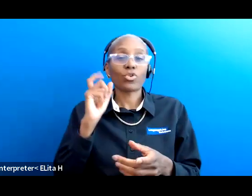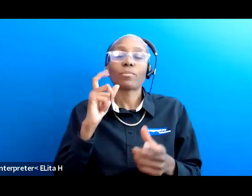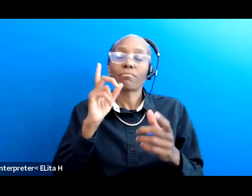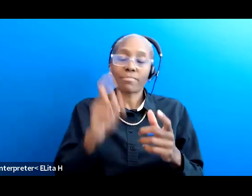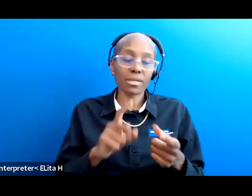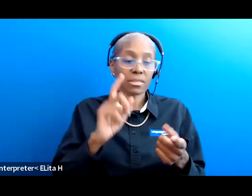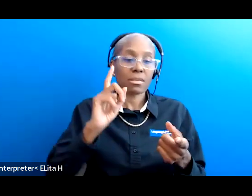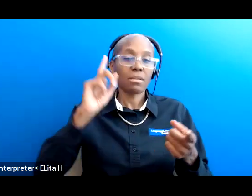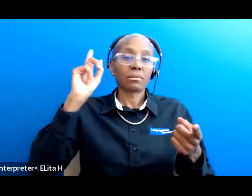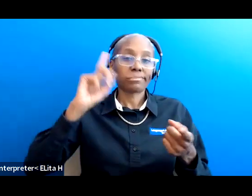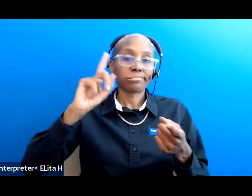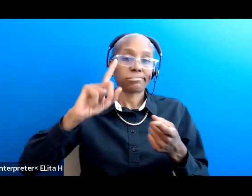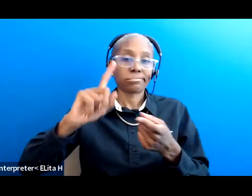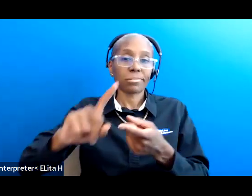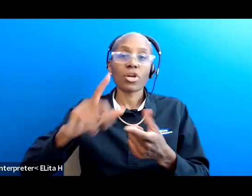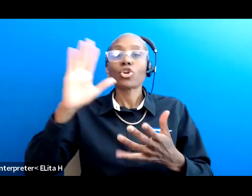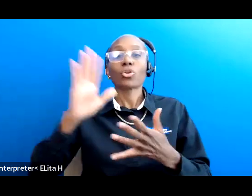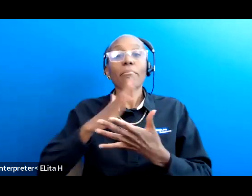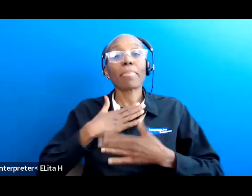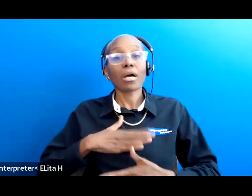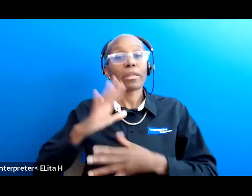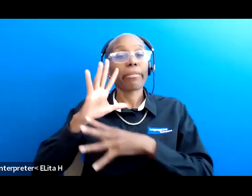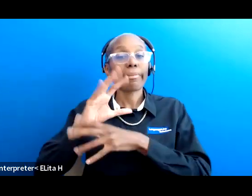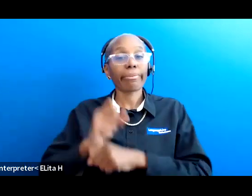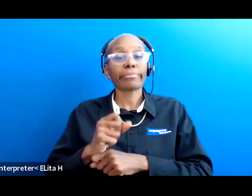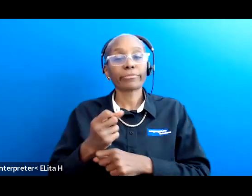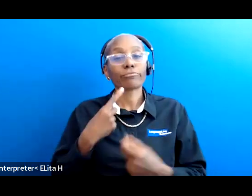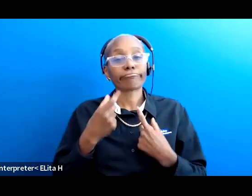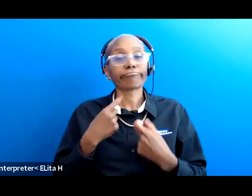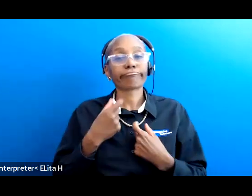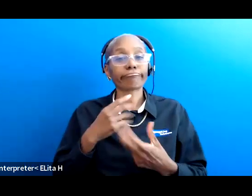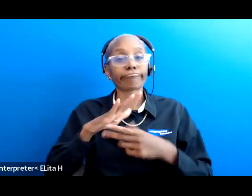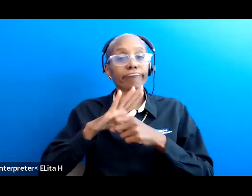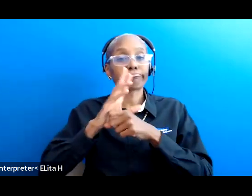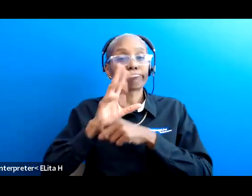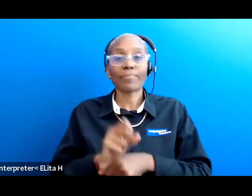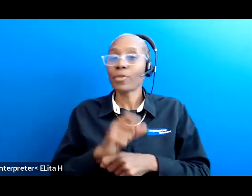Your body becomes used to taking them and so you can't just stop them.